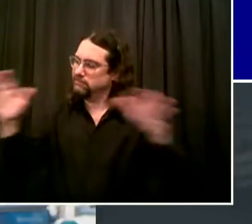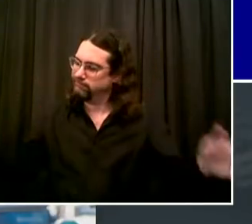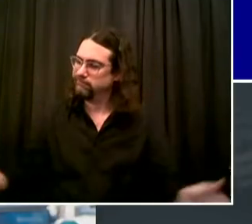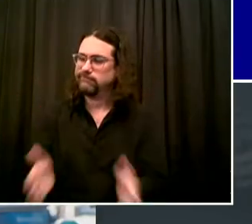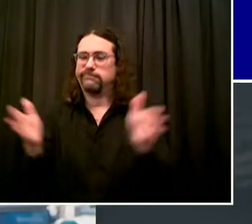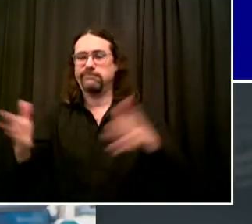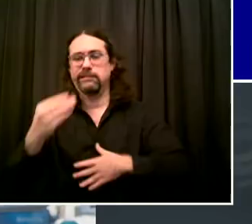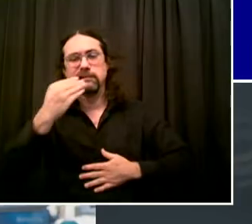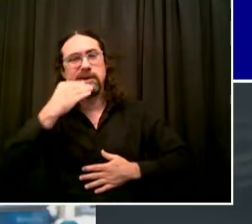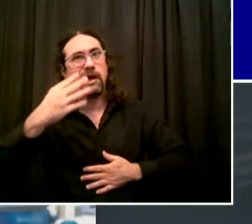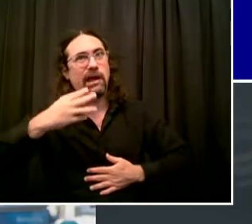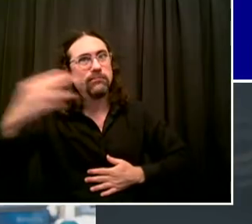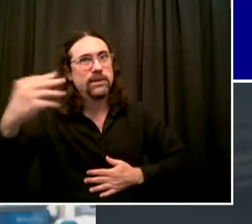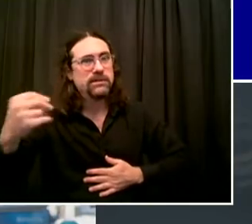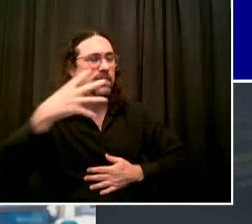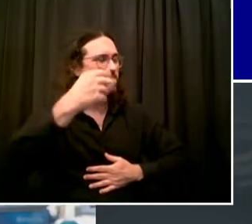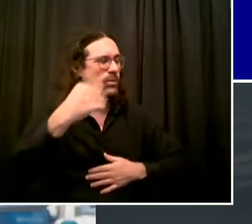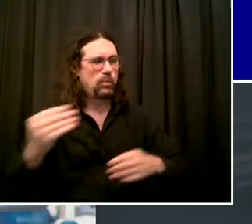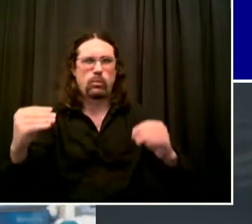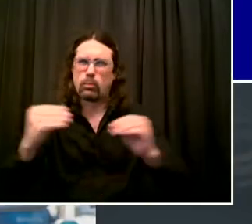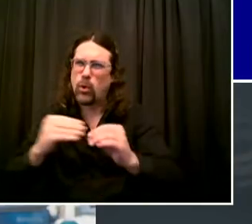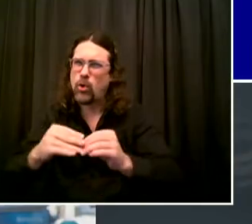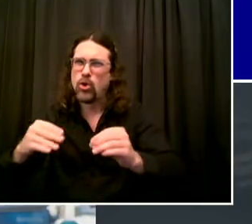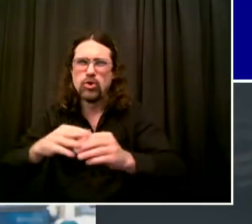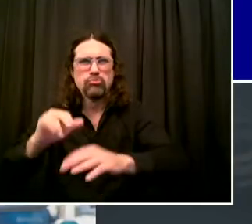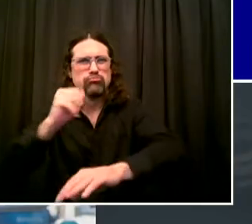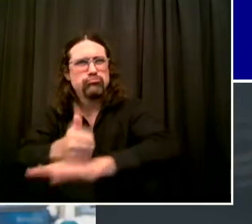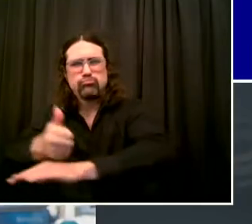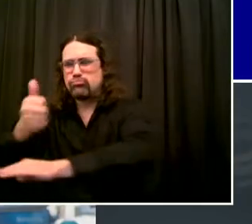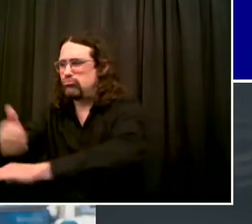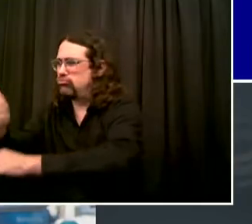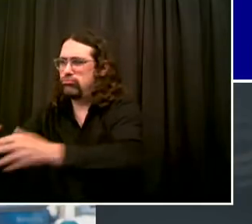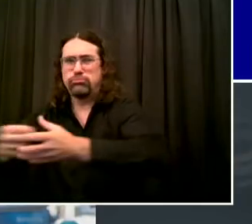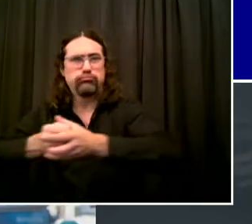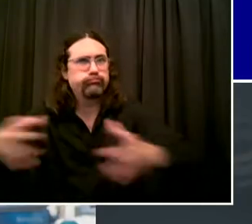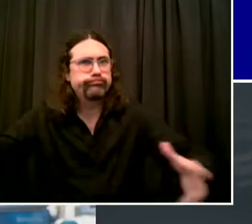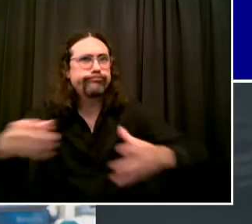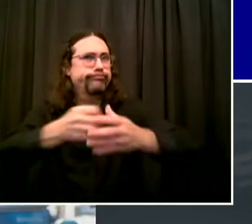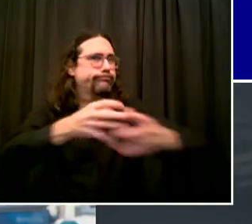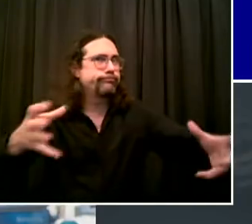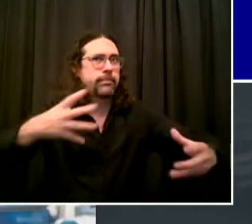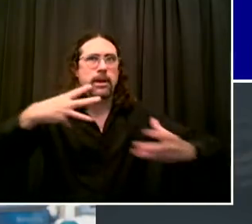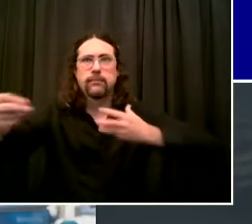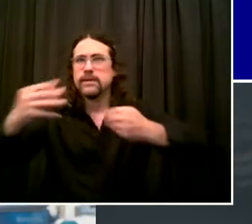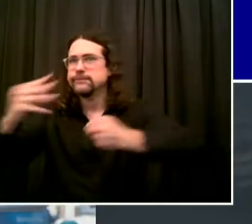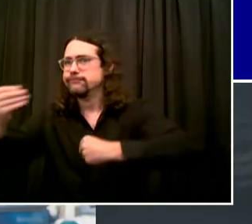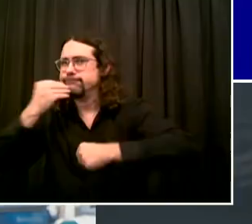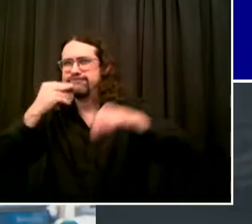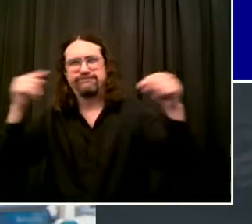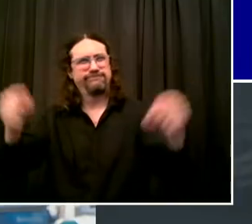I HAVE TAKEN ADVANTAGE OF HET OP ENRTESAAURNTS INITIATIVE AND I BELIEVE THERE ARE MANY OMRE THAT COULD BENEFIT FROM IT.